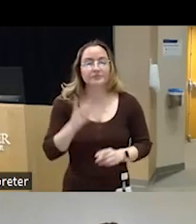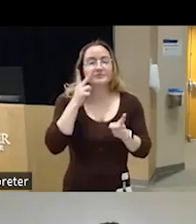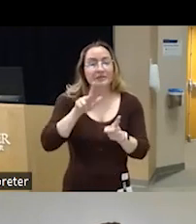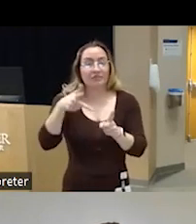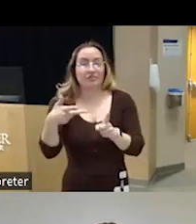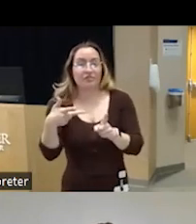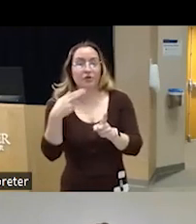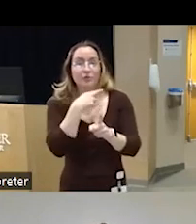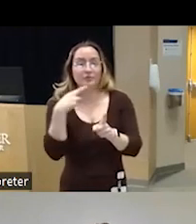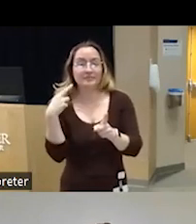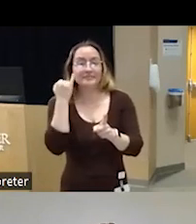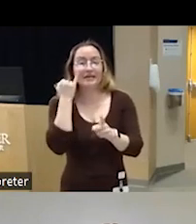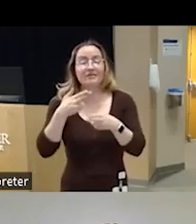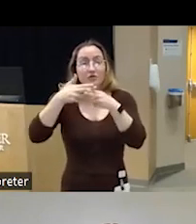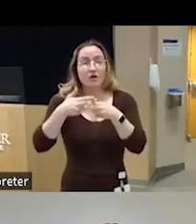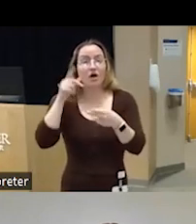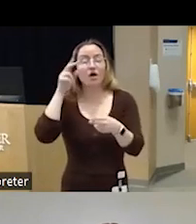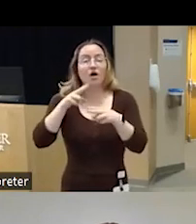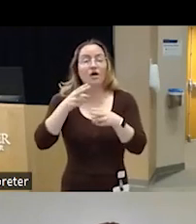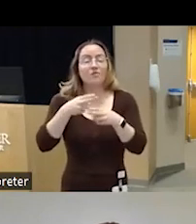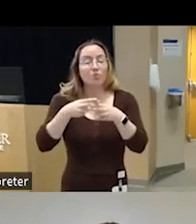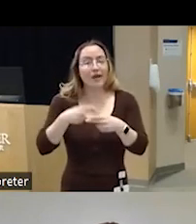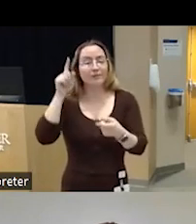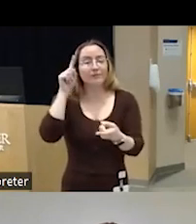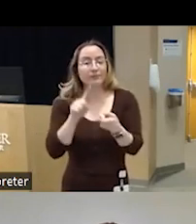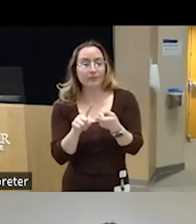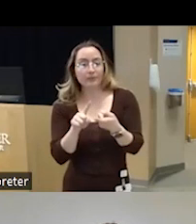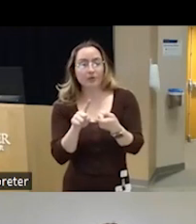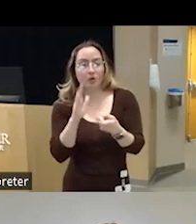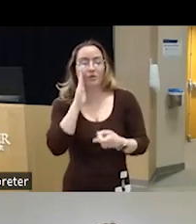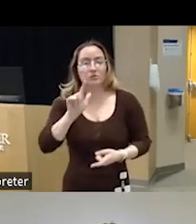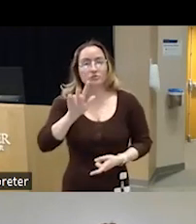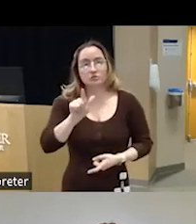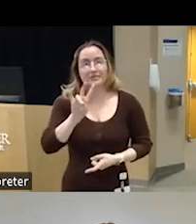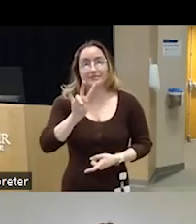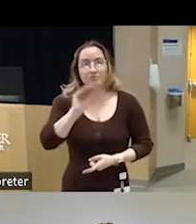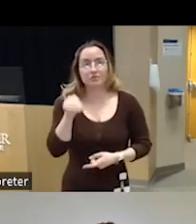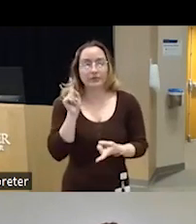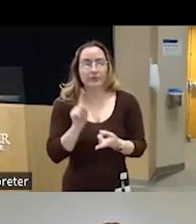reduce weight by 4 to 10 kilograms reduce the total cholesterol by